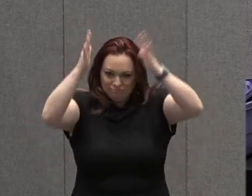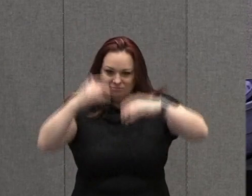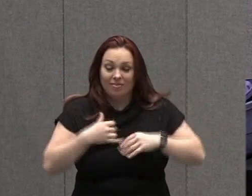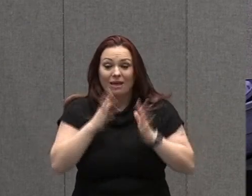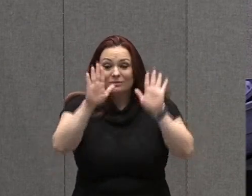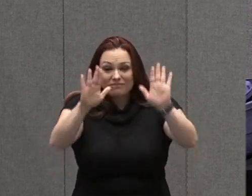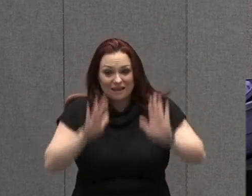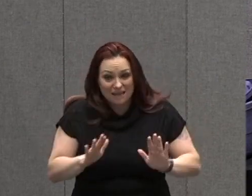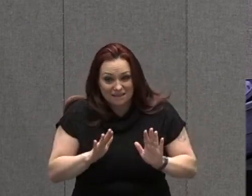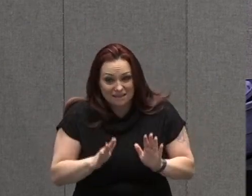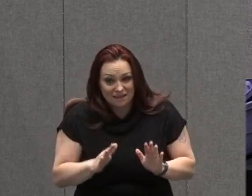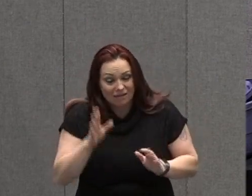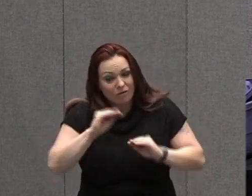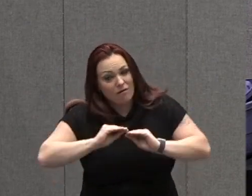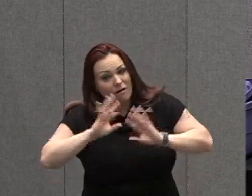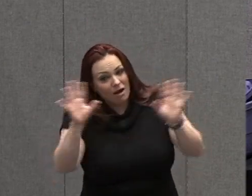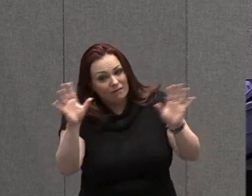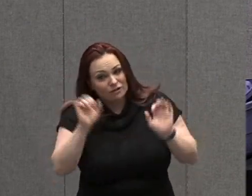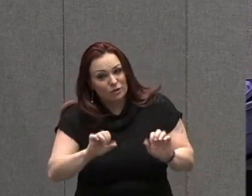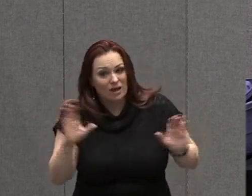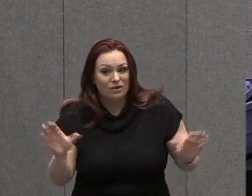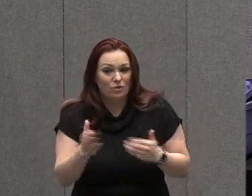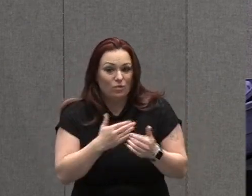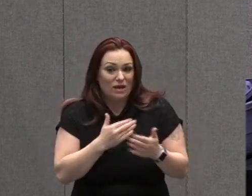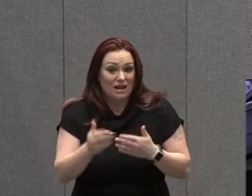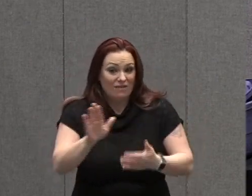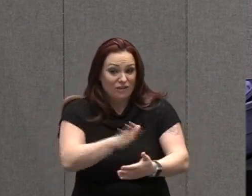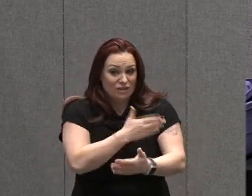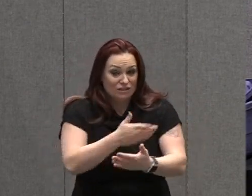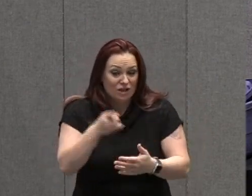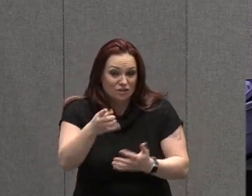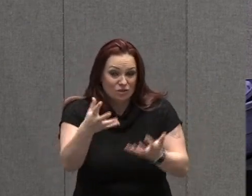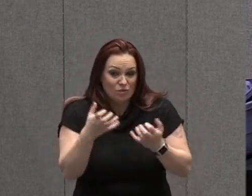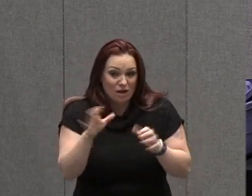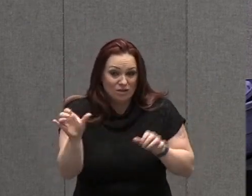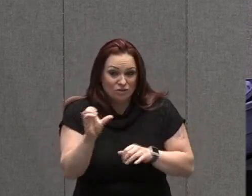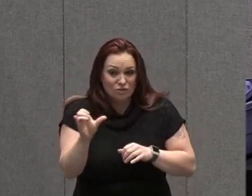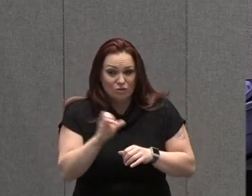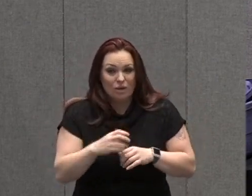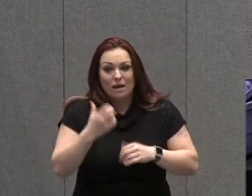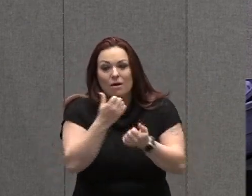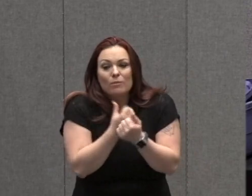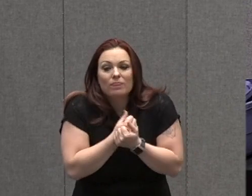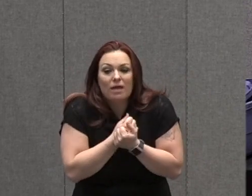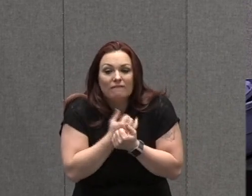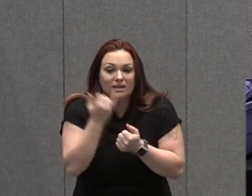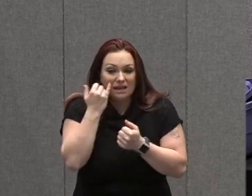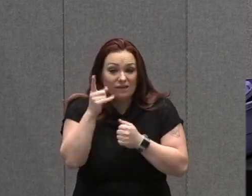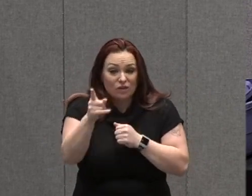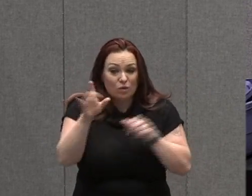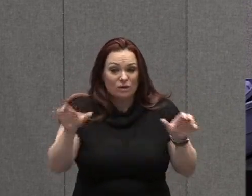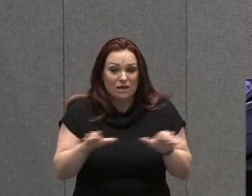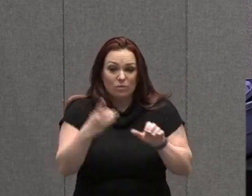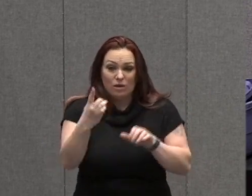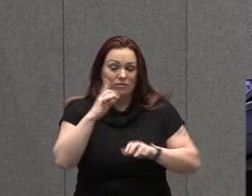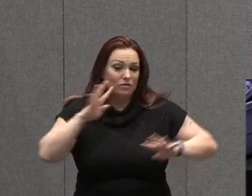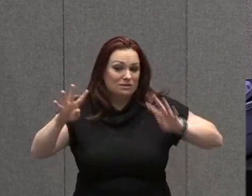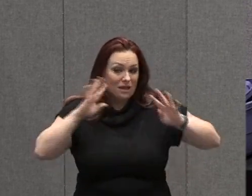So obviously you can do whatever sounds you want too. And I would love it if you did one of those sounds and recorded it